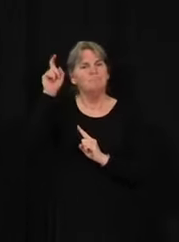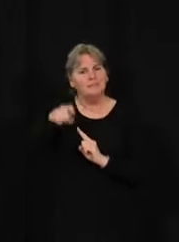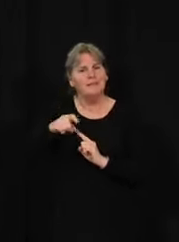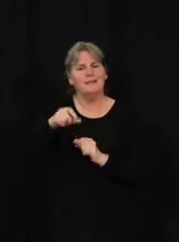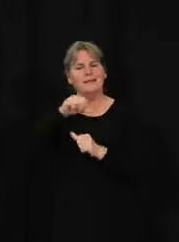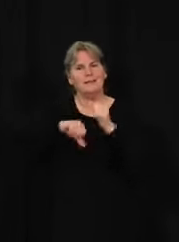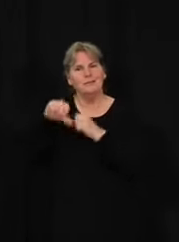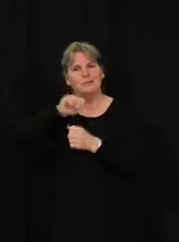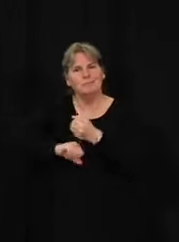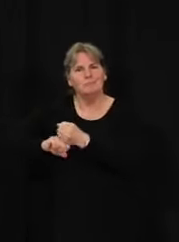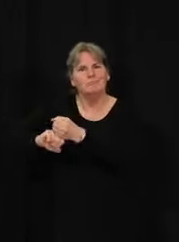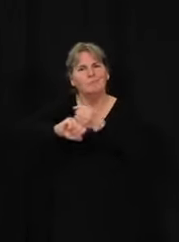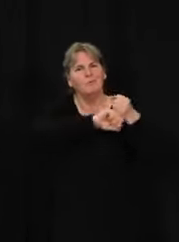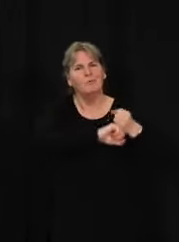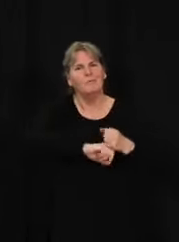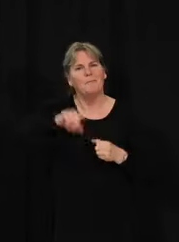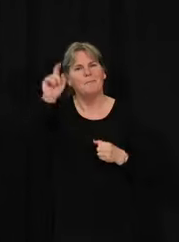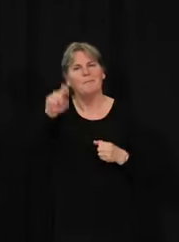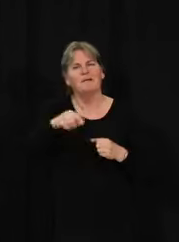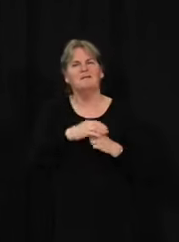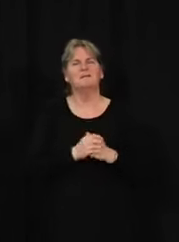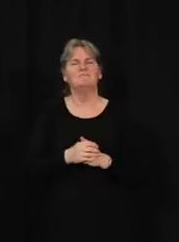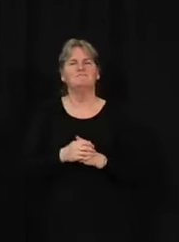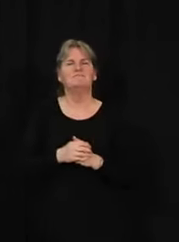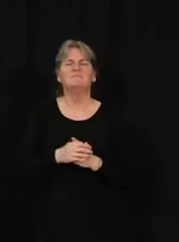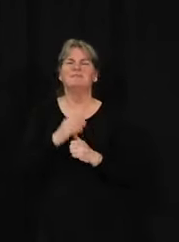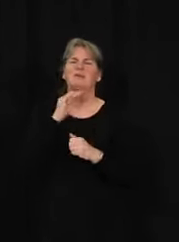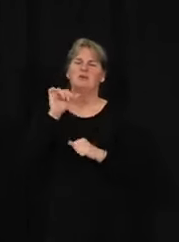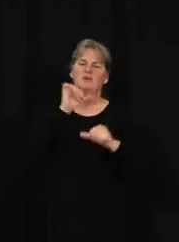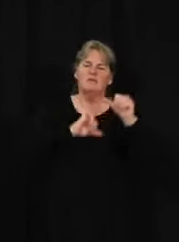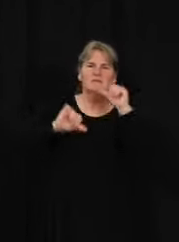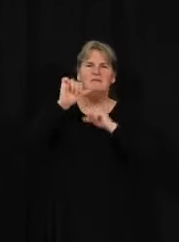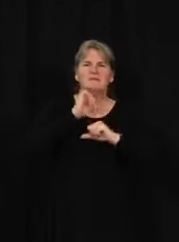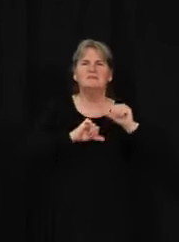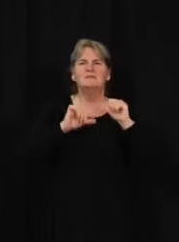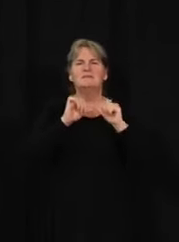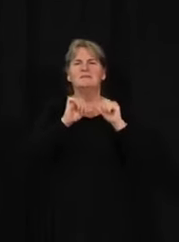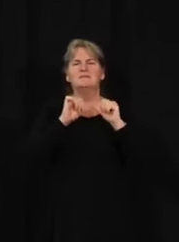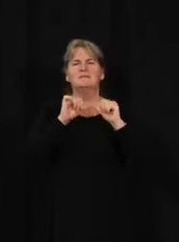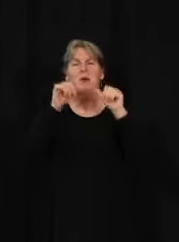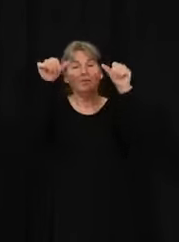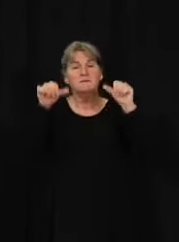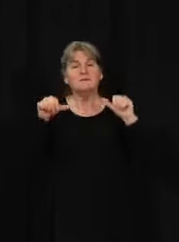will always have for that support. The signs people have put up along the Alaska Highway remind